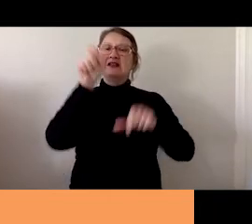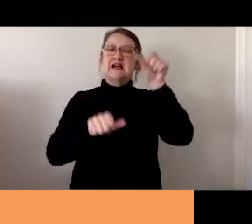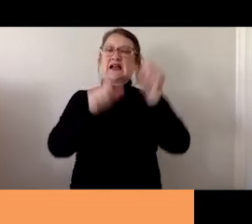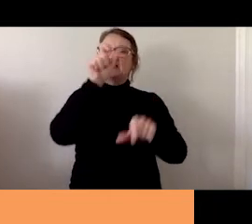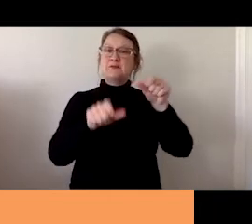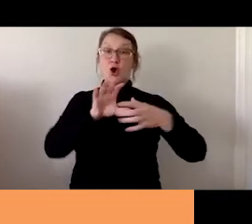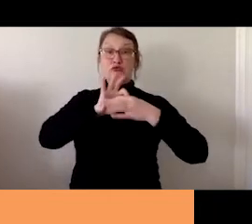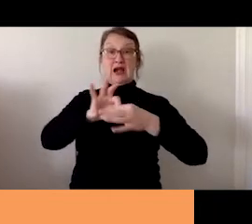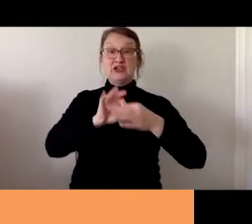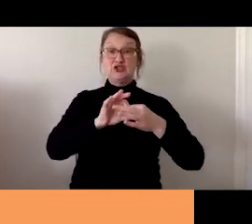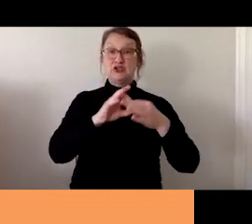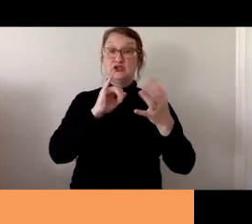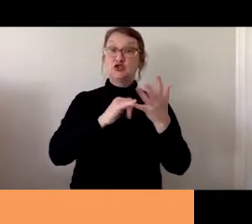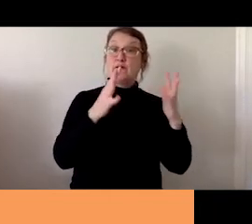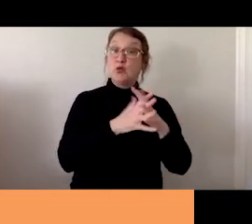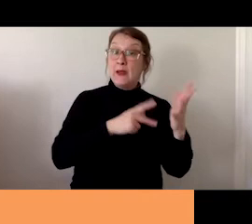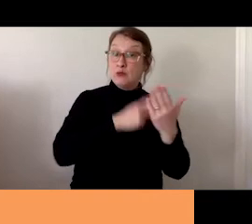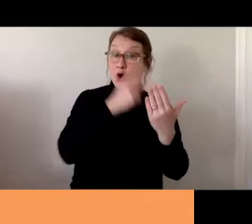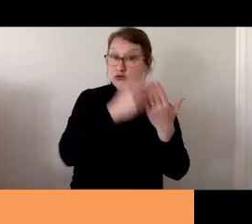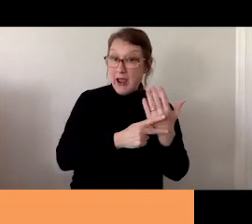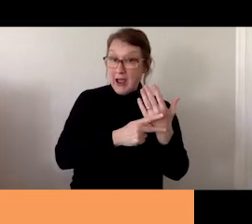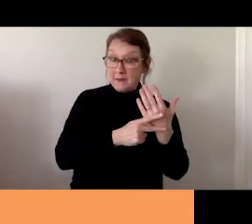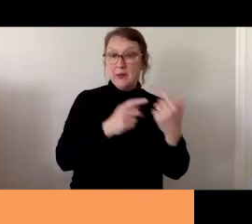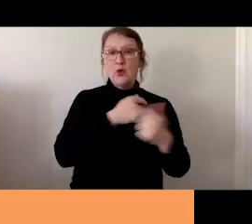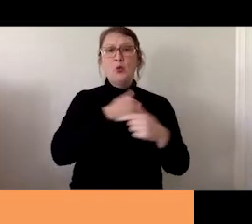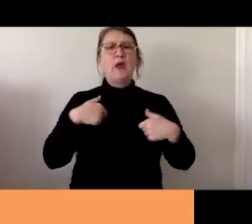endorsing that one, we're using it as an example. When engaging with